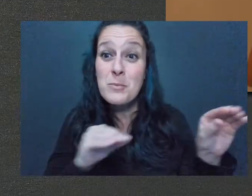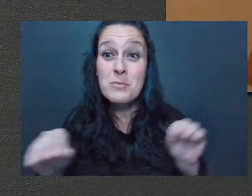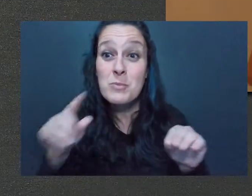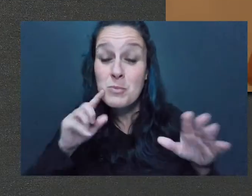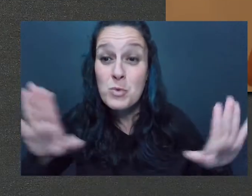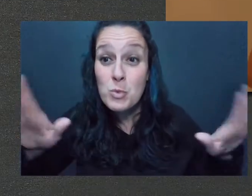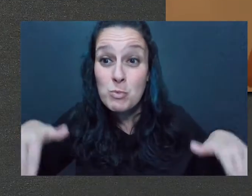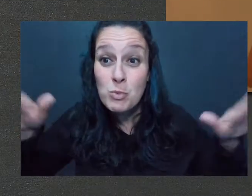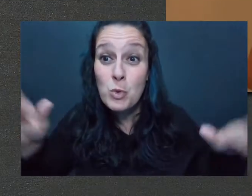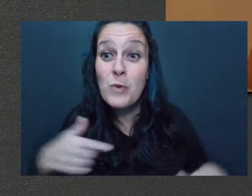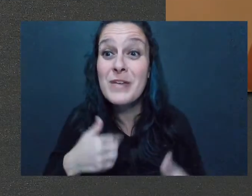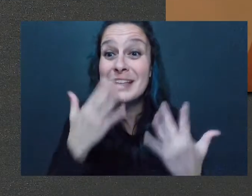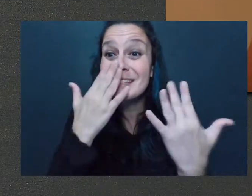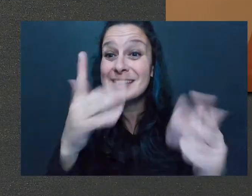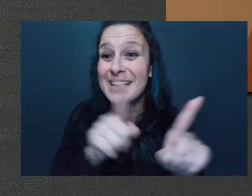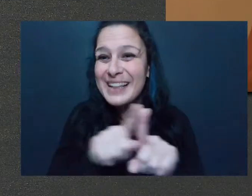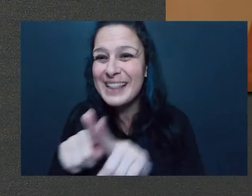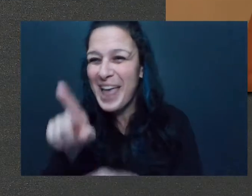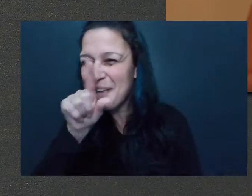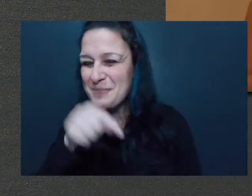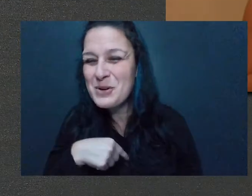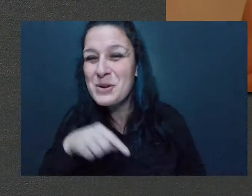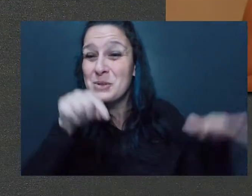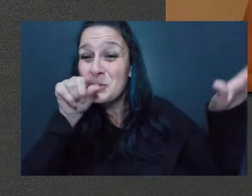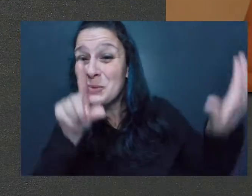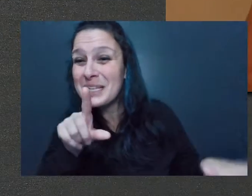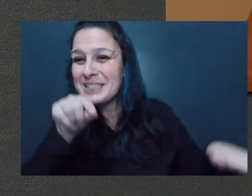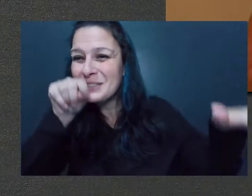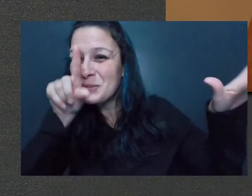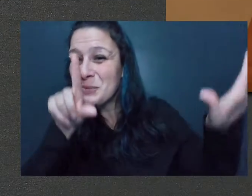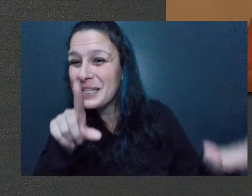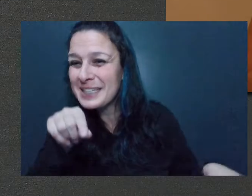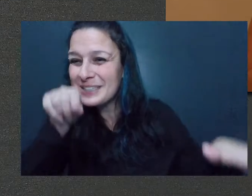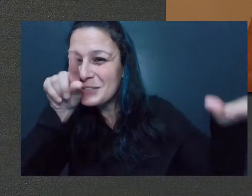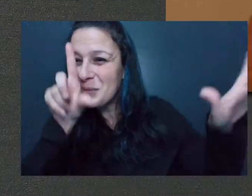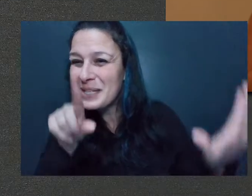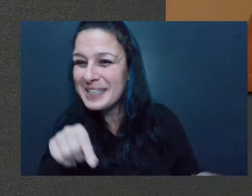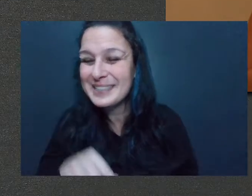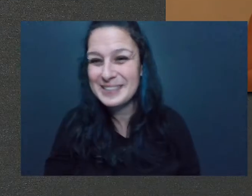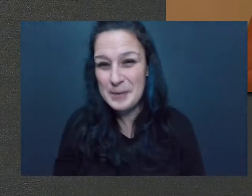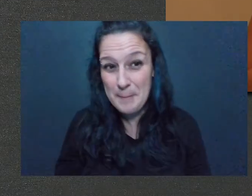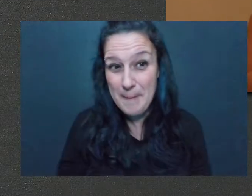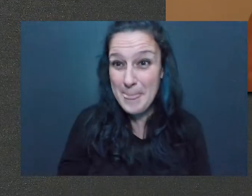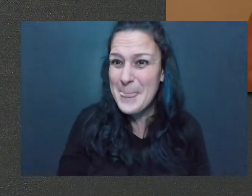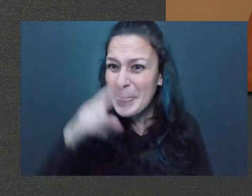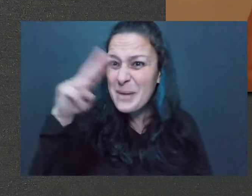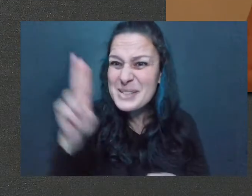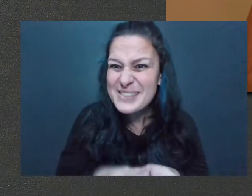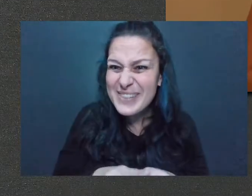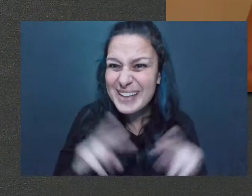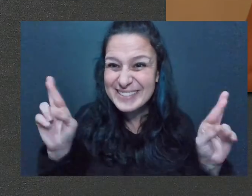Move and sing like a bird Tweet, tweet, tweet Oh, that was fun, ready?